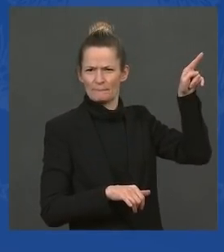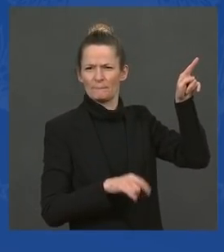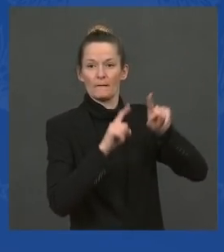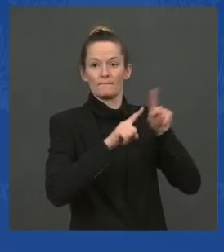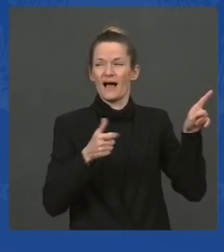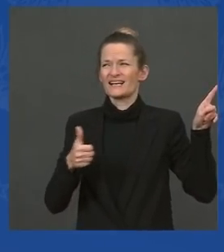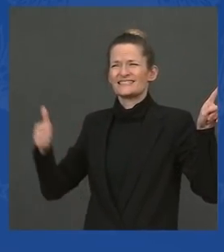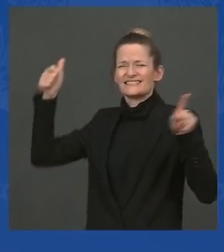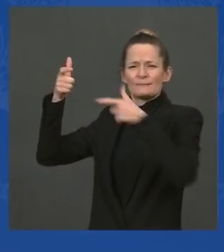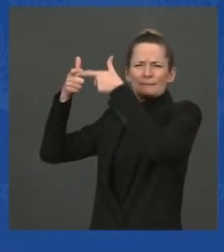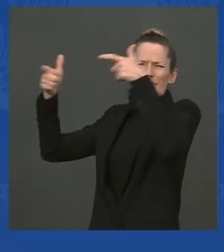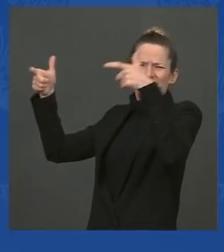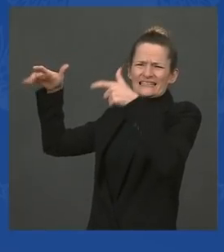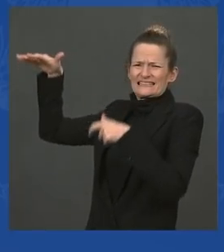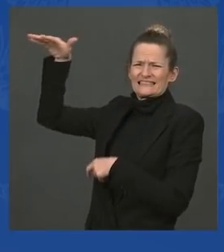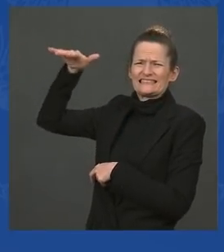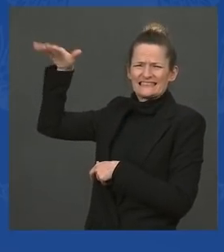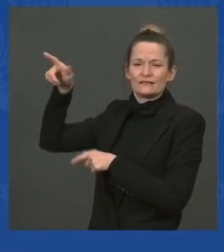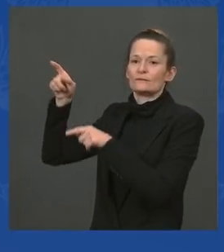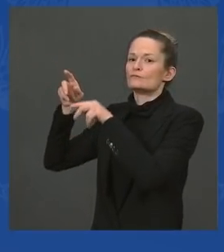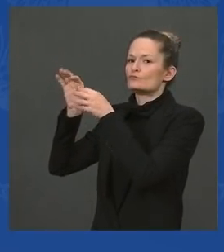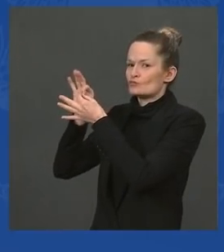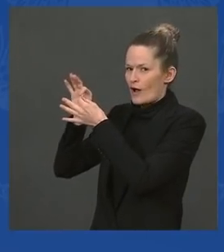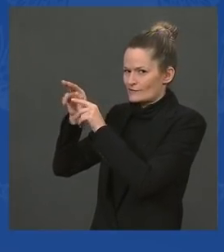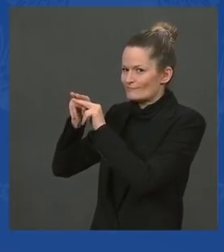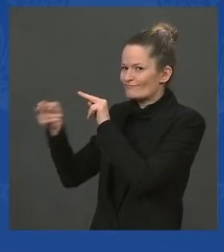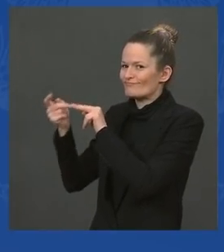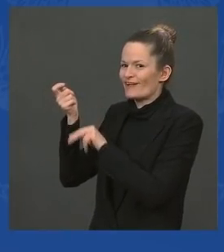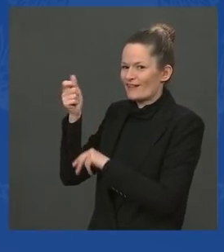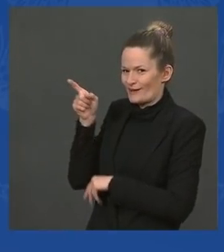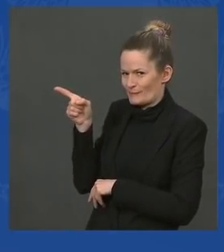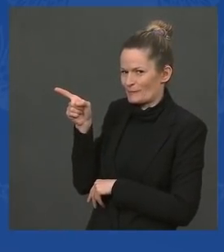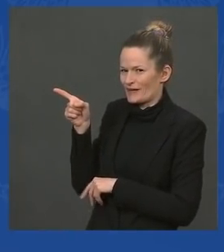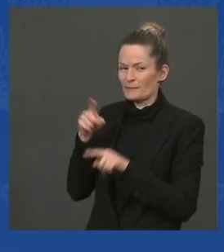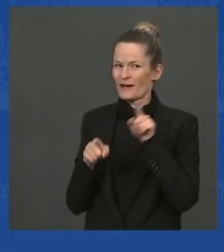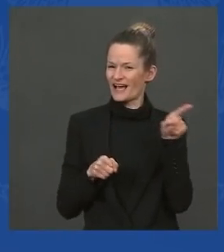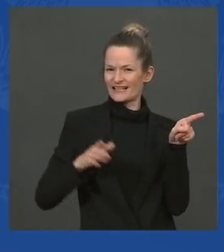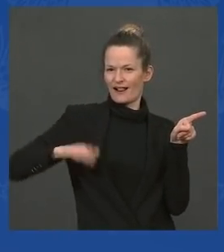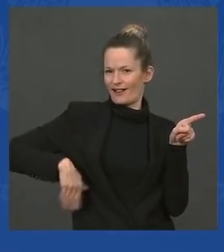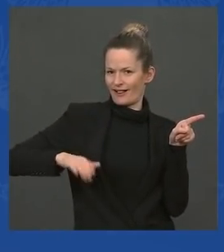and making a lot more. And they do not seem to be passing that on to the consumers at the pump.